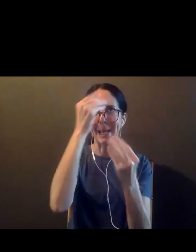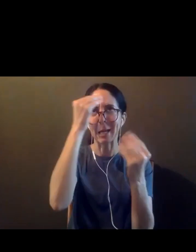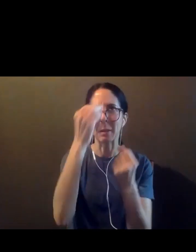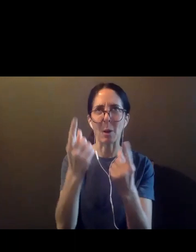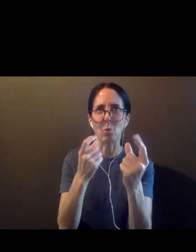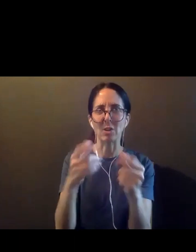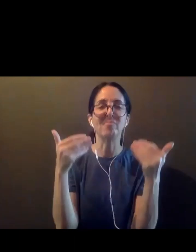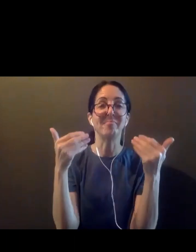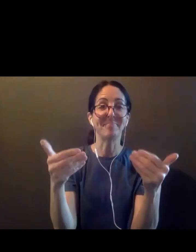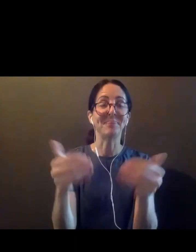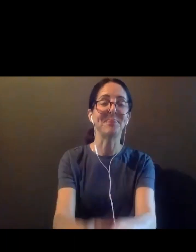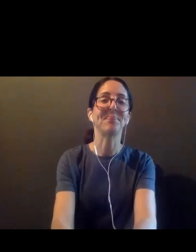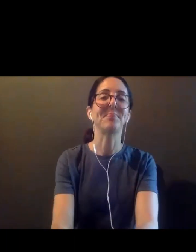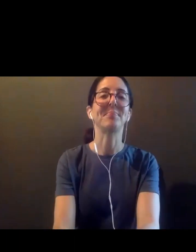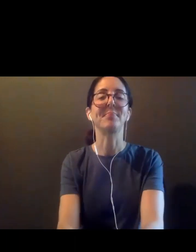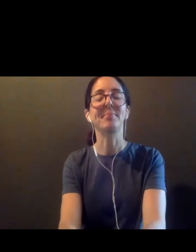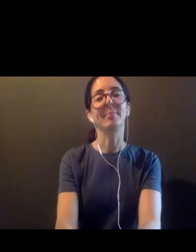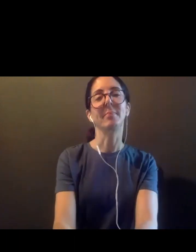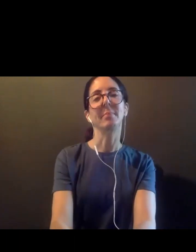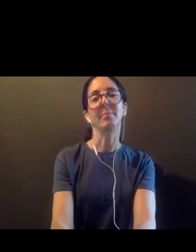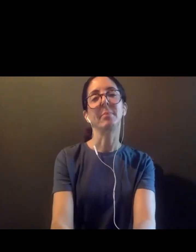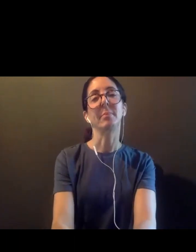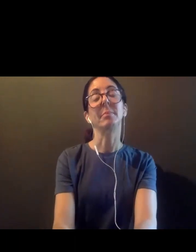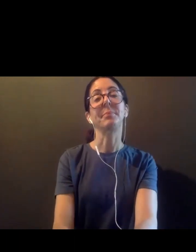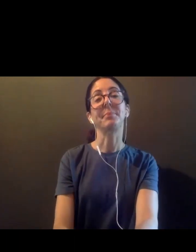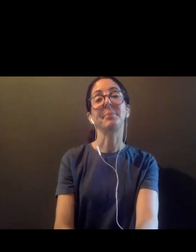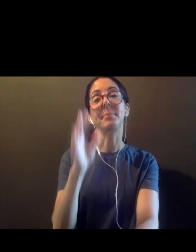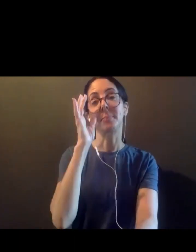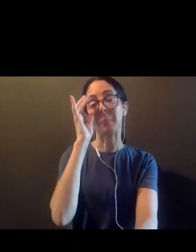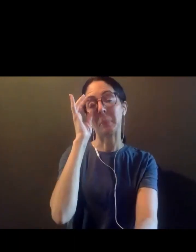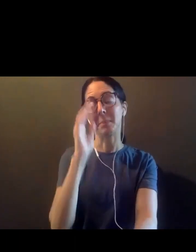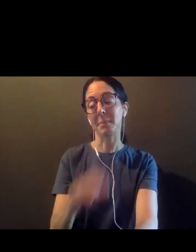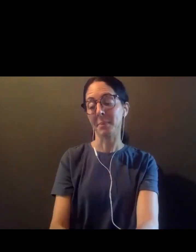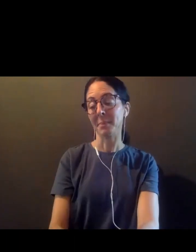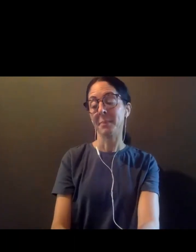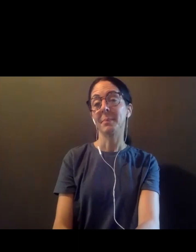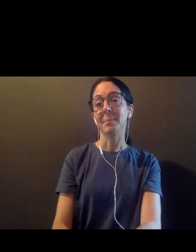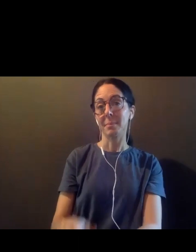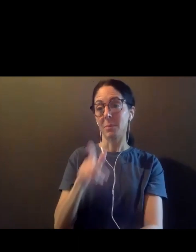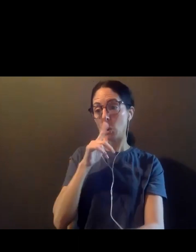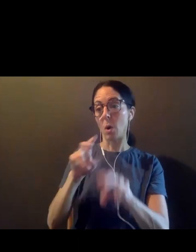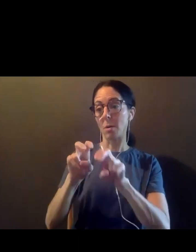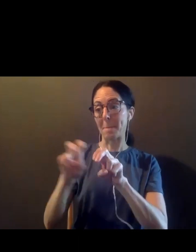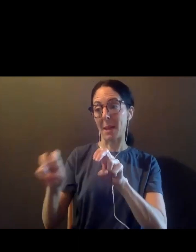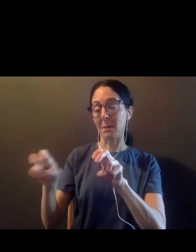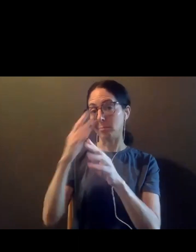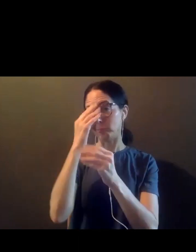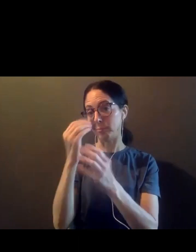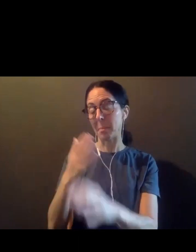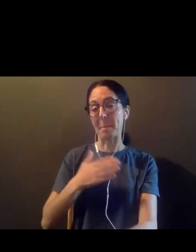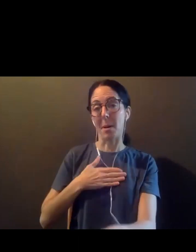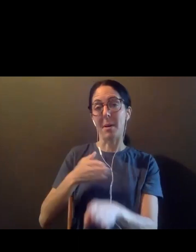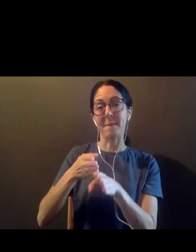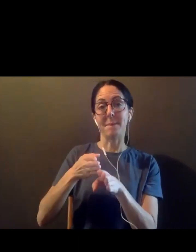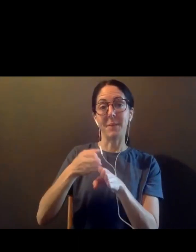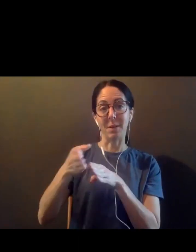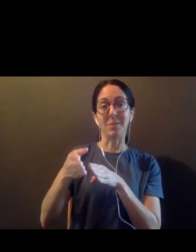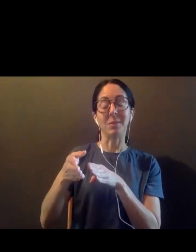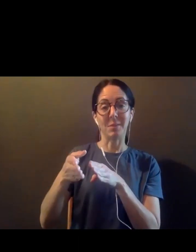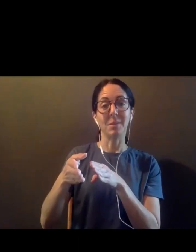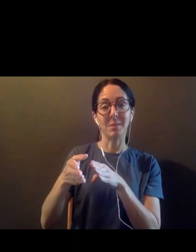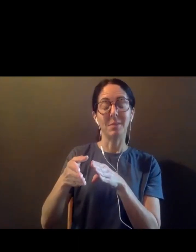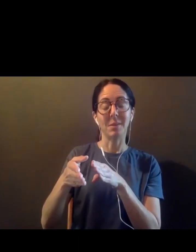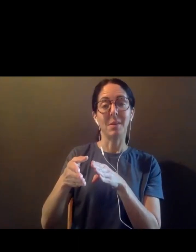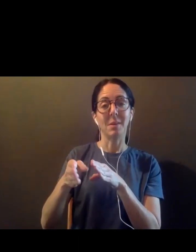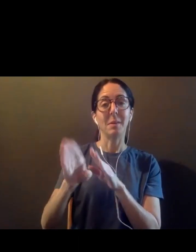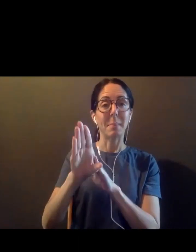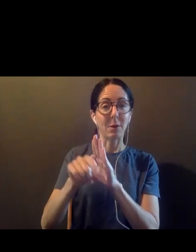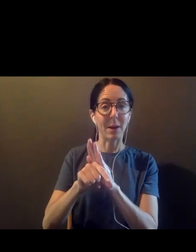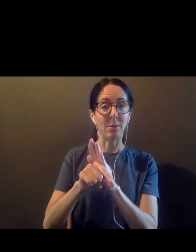Maybe I’ll just note to this panel, I come from a field that, and from organizing efforts,